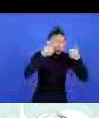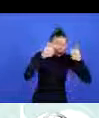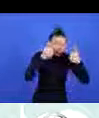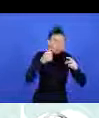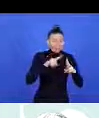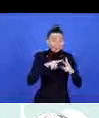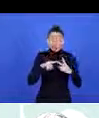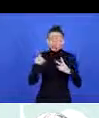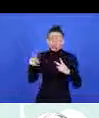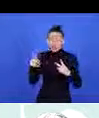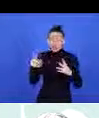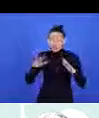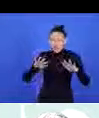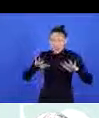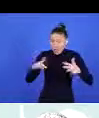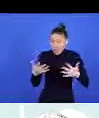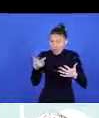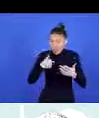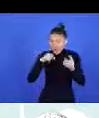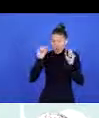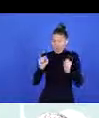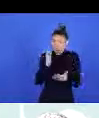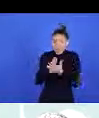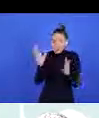many questions about it, the main thing is if it works and how you will hear,